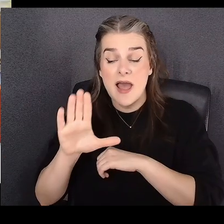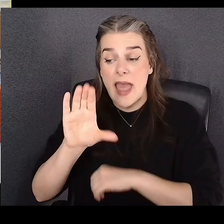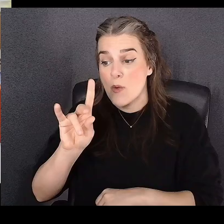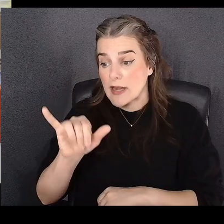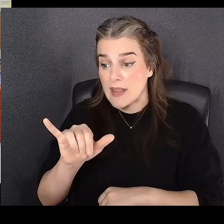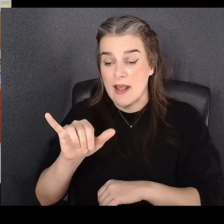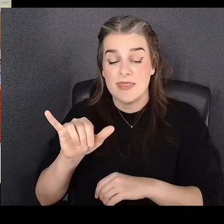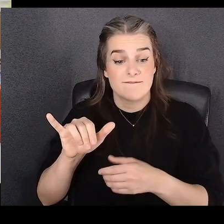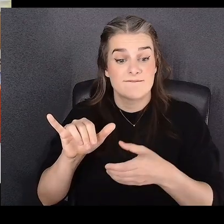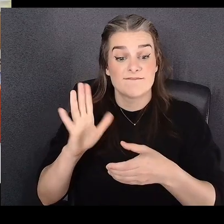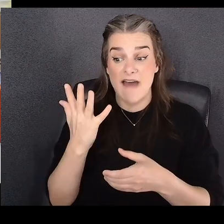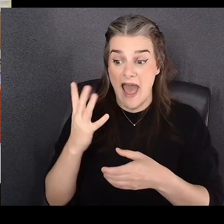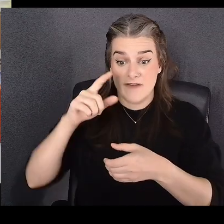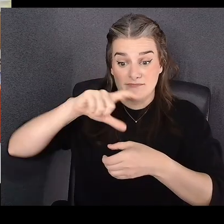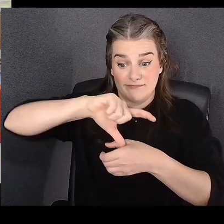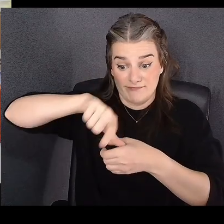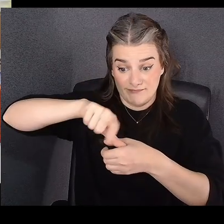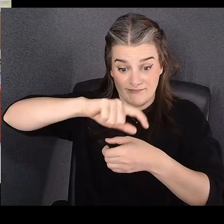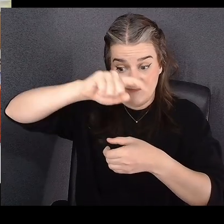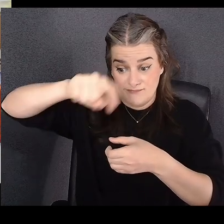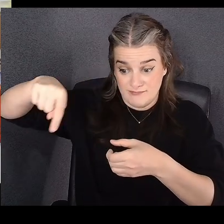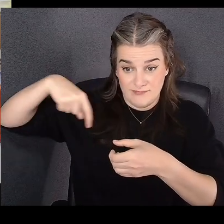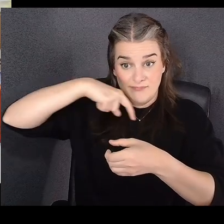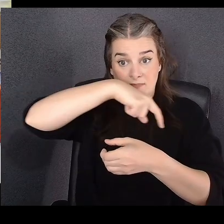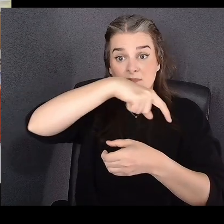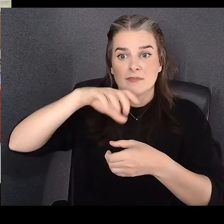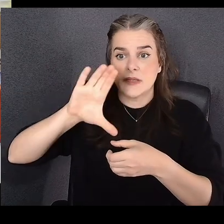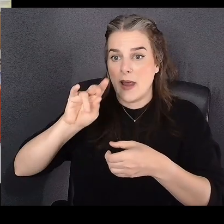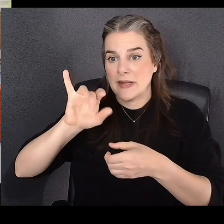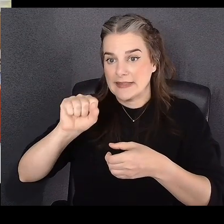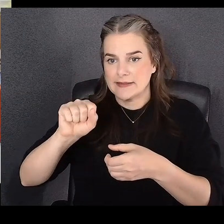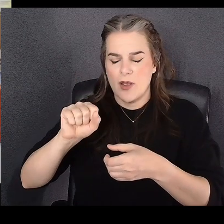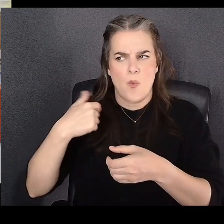So we have a pretty far reach. It's not only individuals with disabilities now.